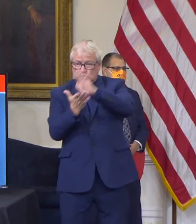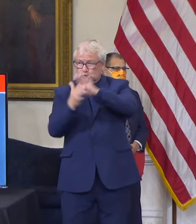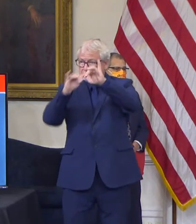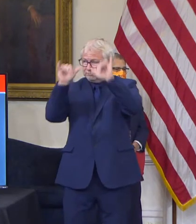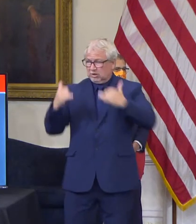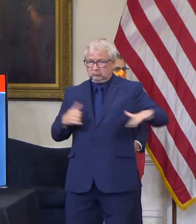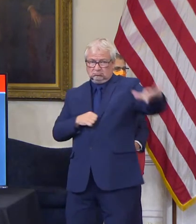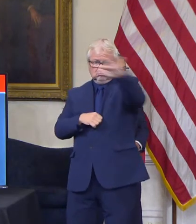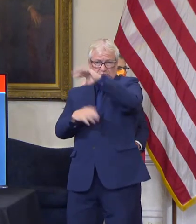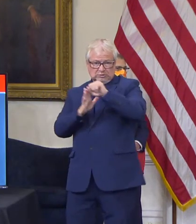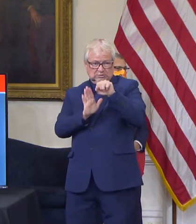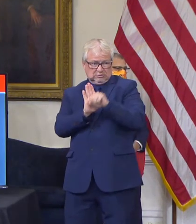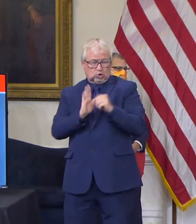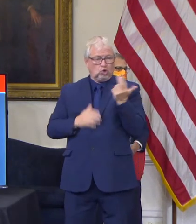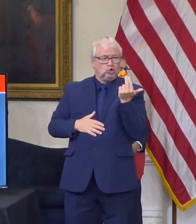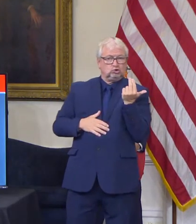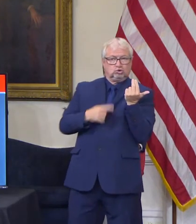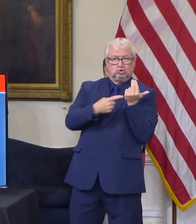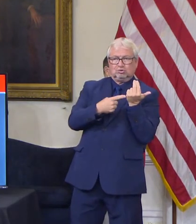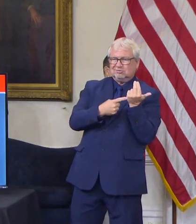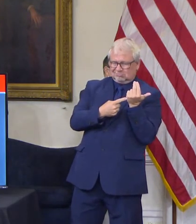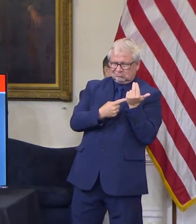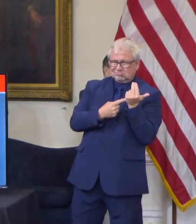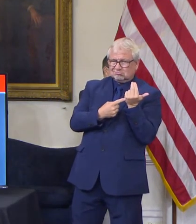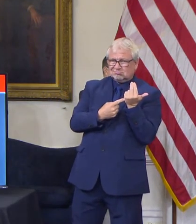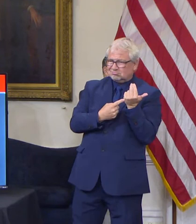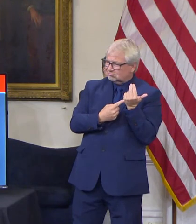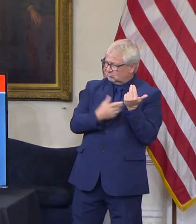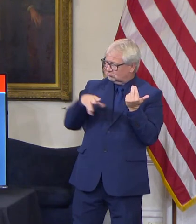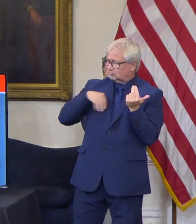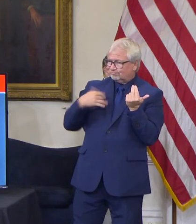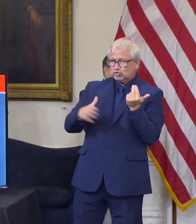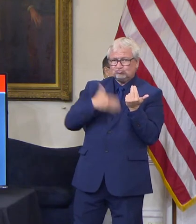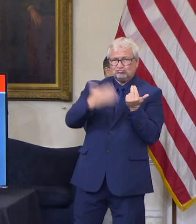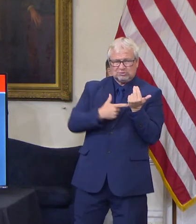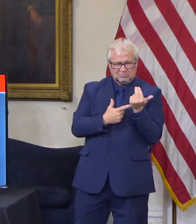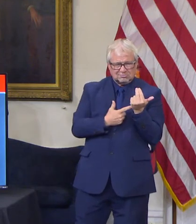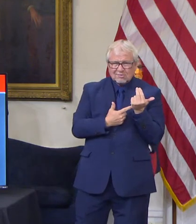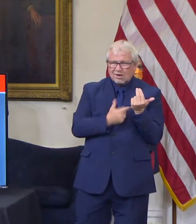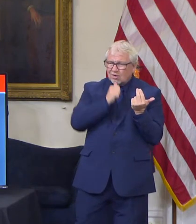participating. of this program.